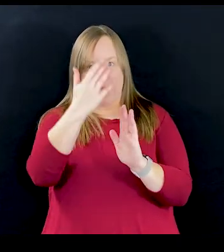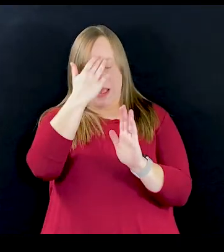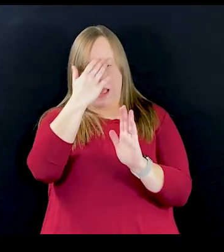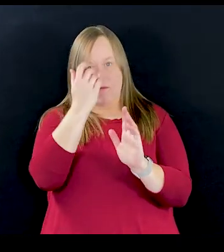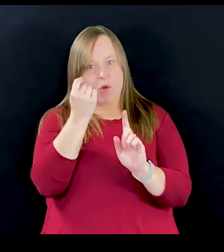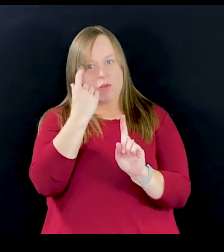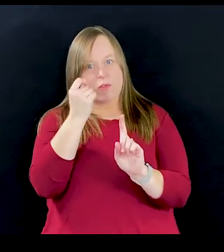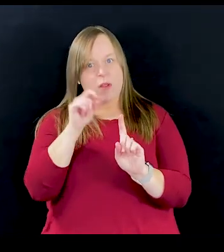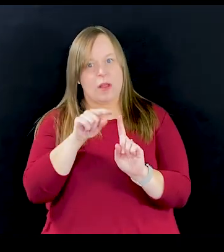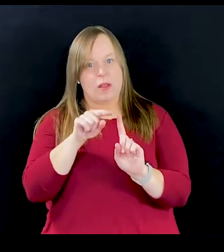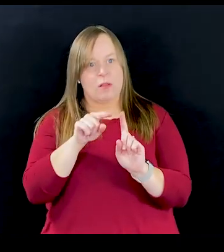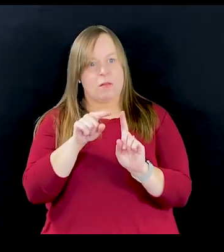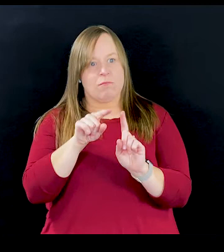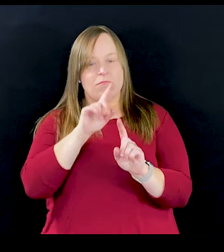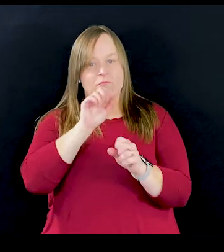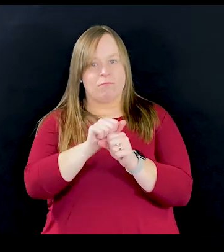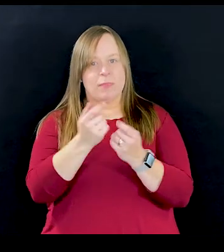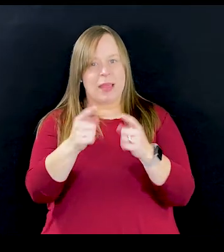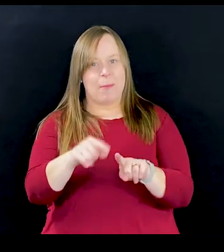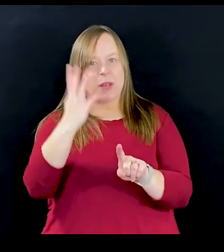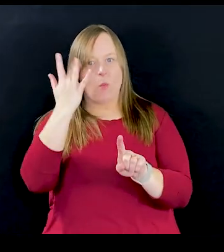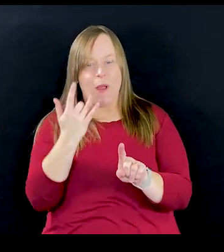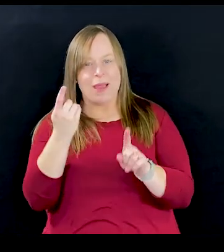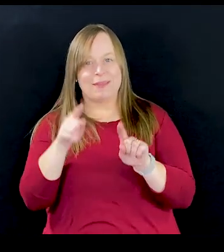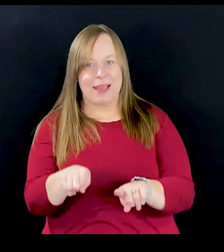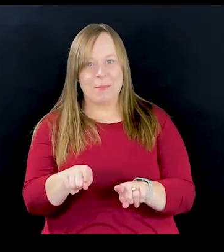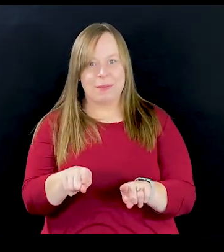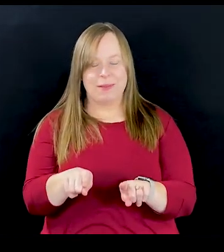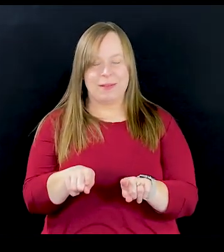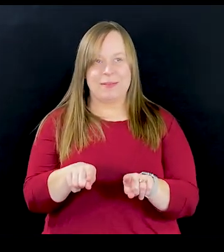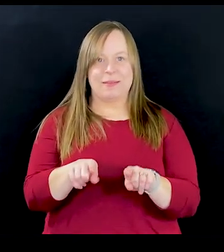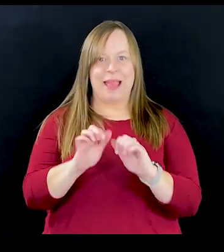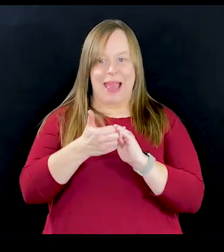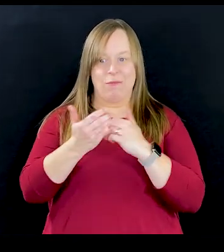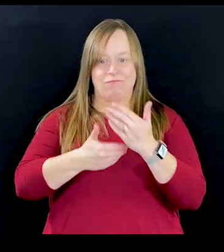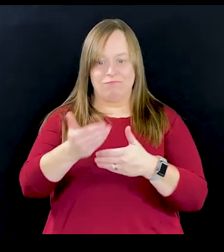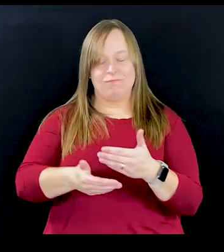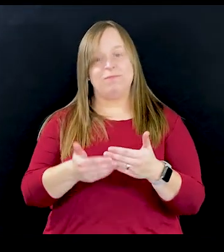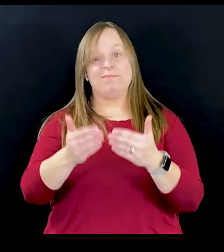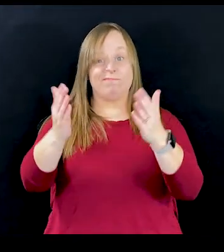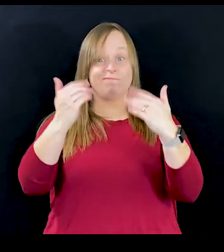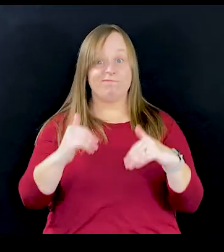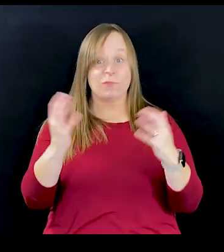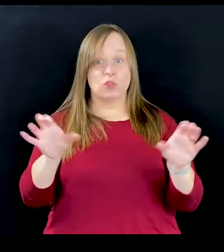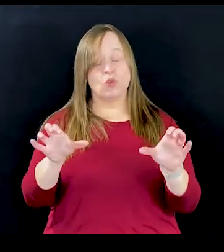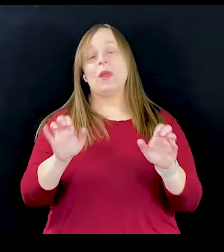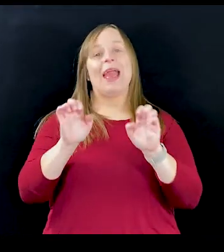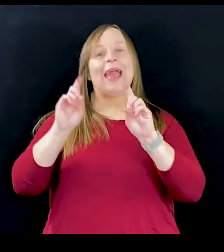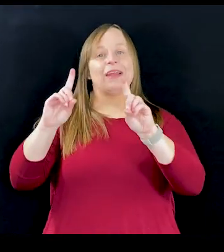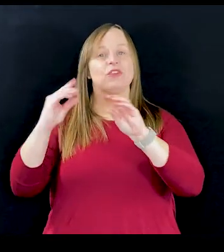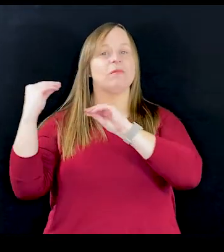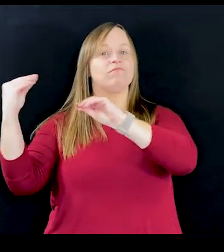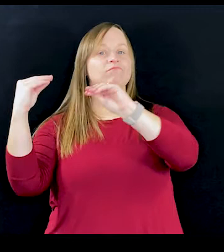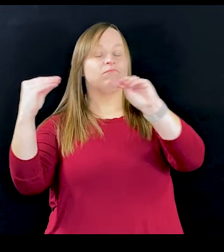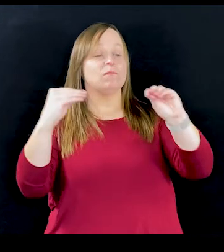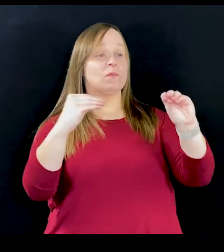And understanding what actually is happening and why it is happening the way it is. The next step would be to educate, to call people